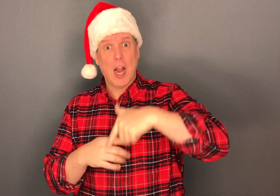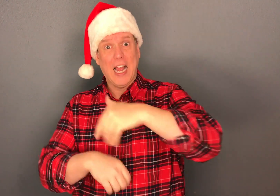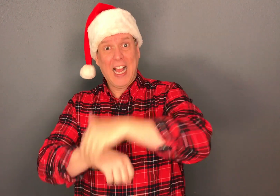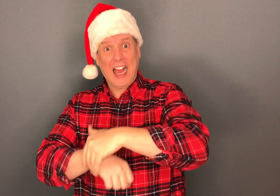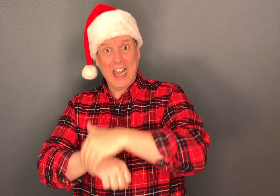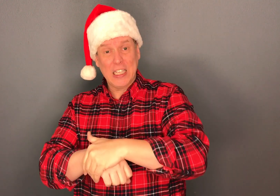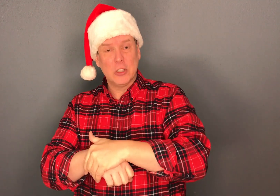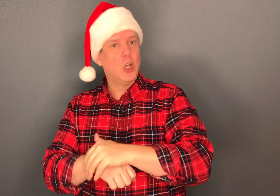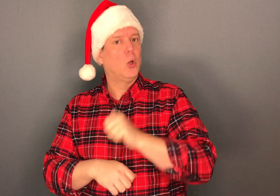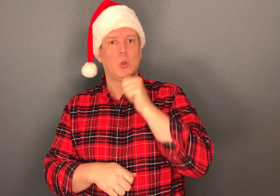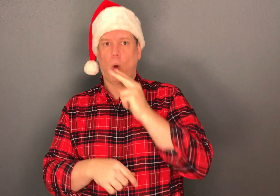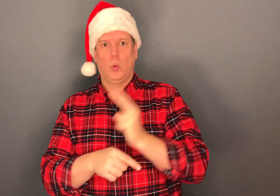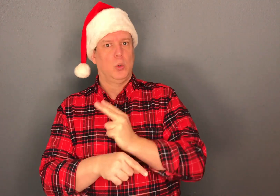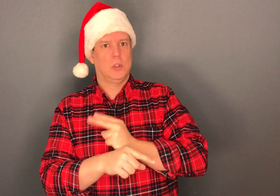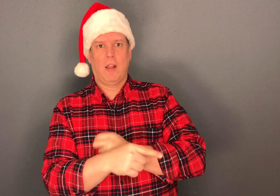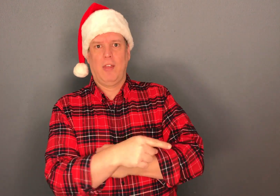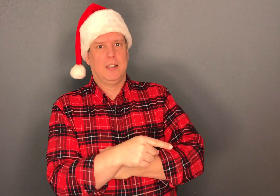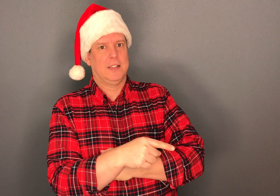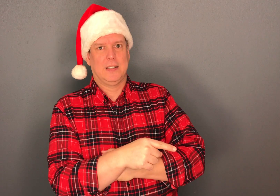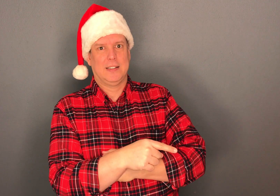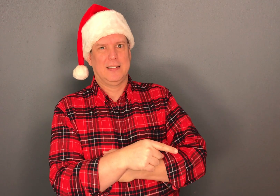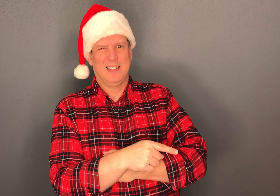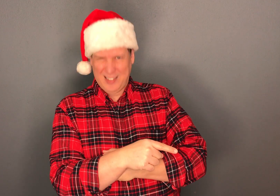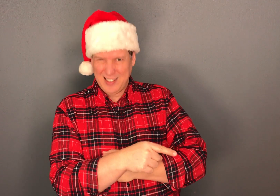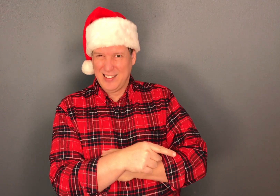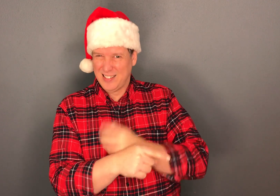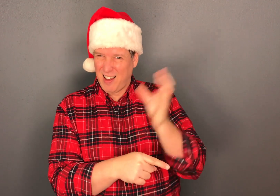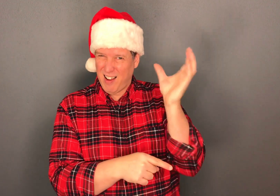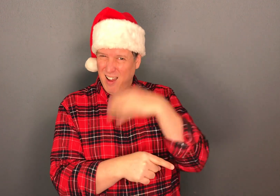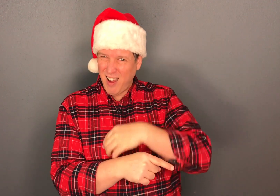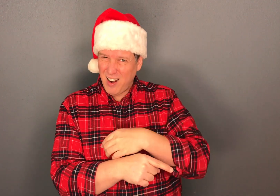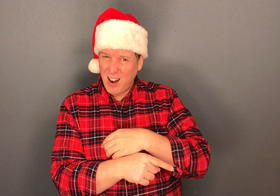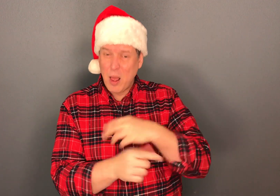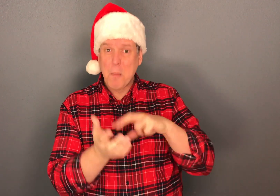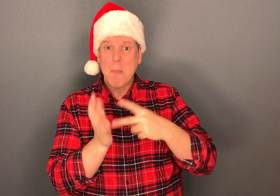want to look smart in English you should not use indication or Indian indicating